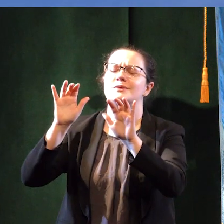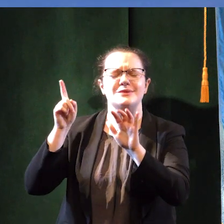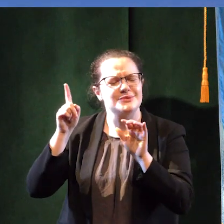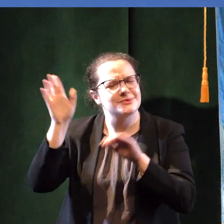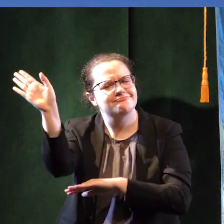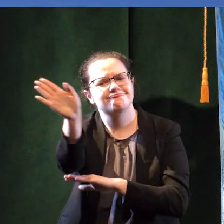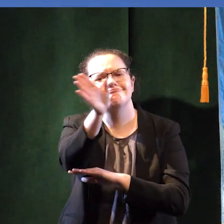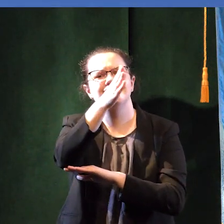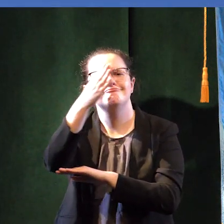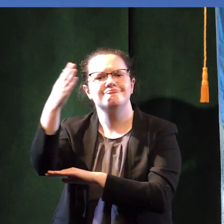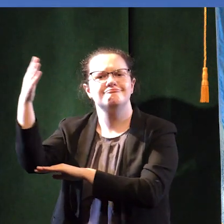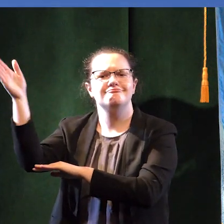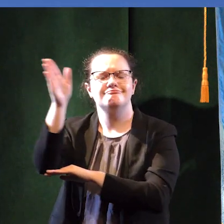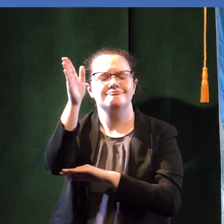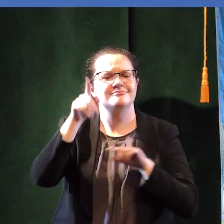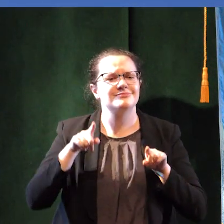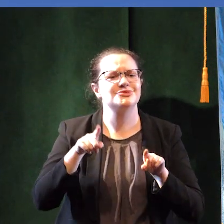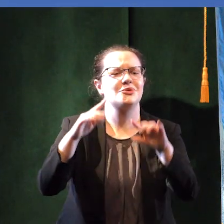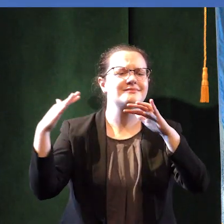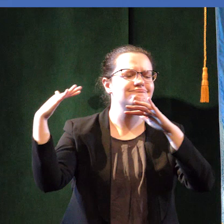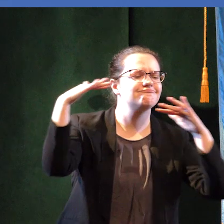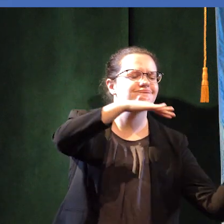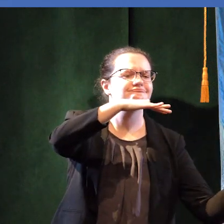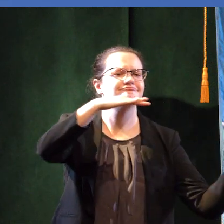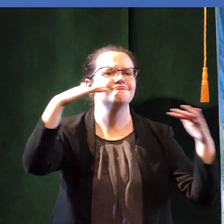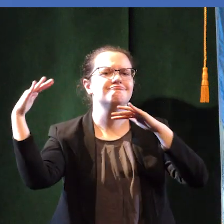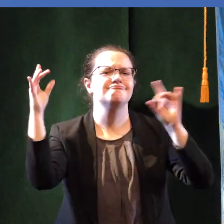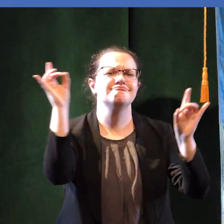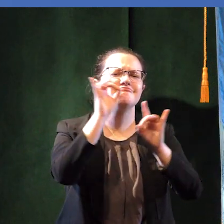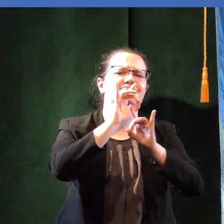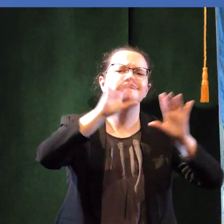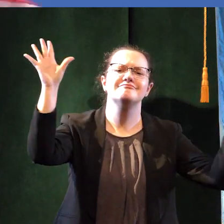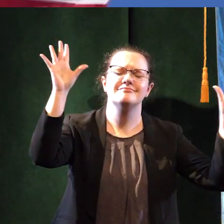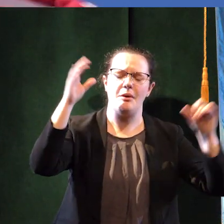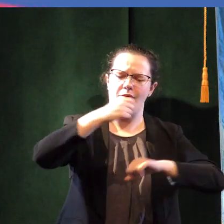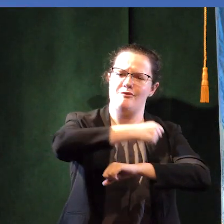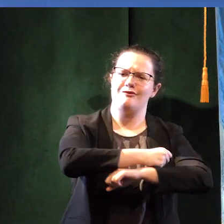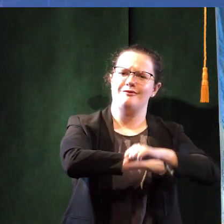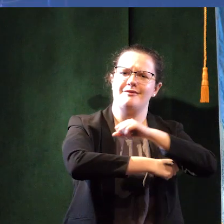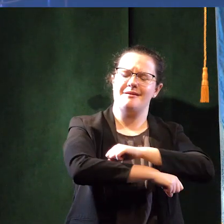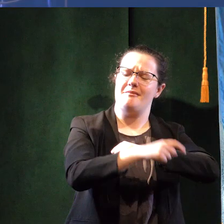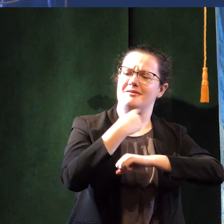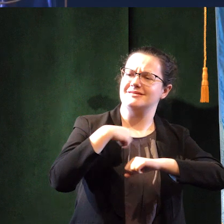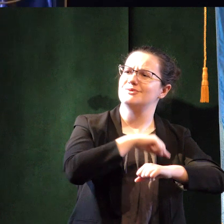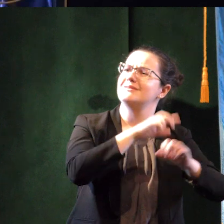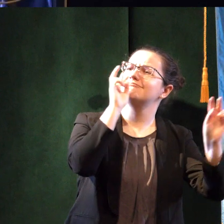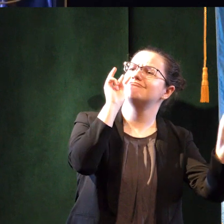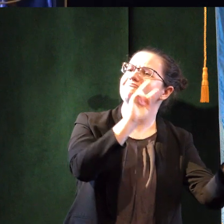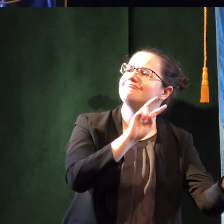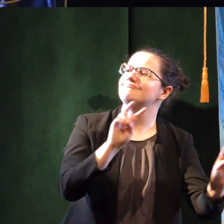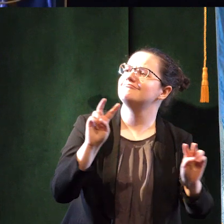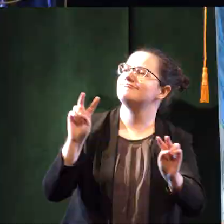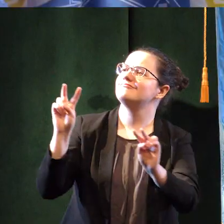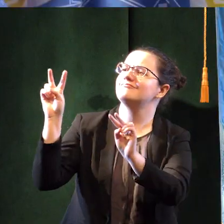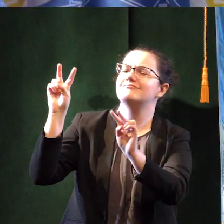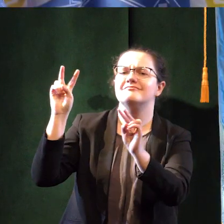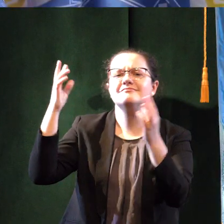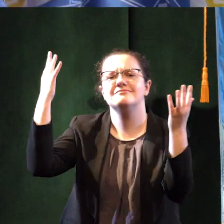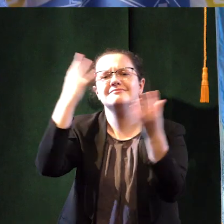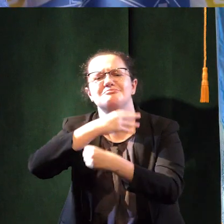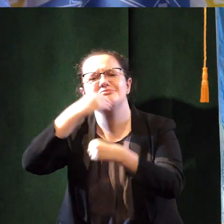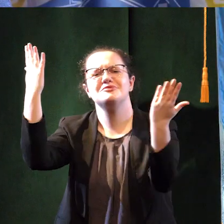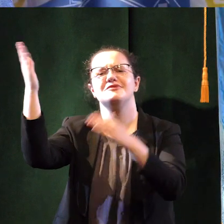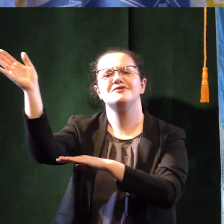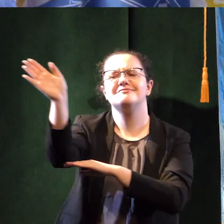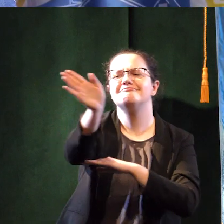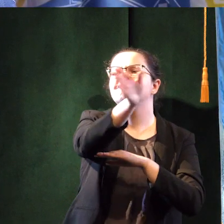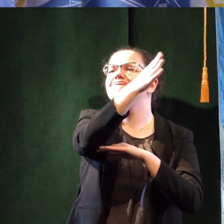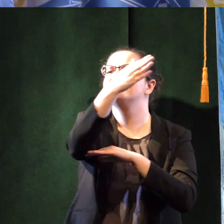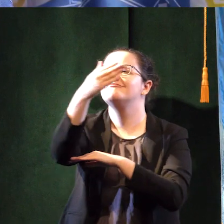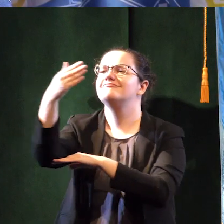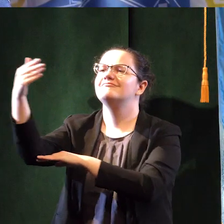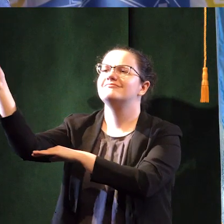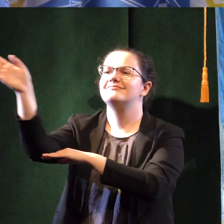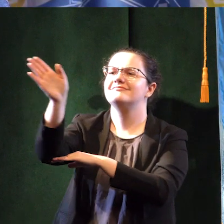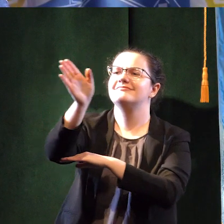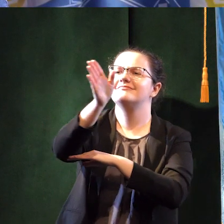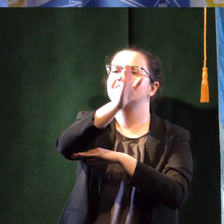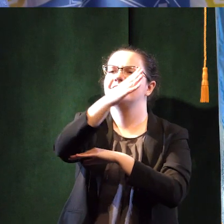perilous fight or the ramparts we watched were so gallantly streaming and